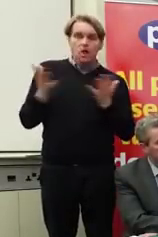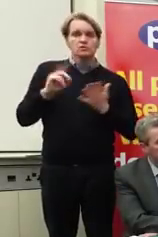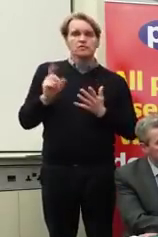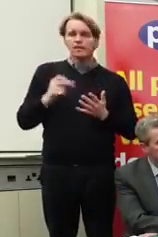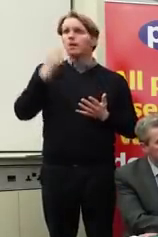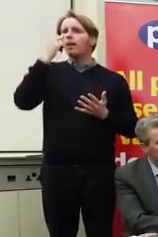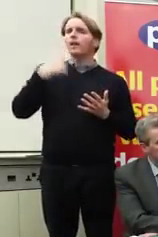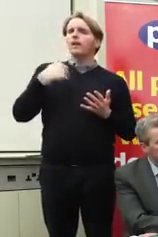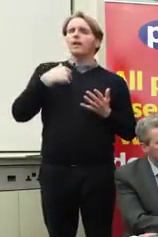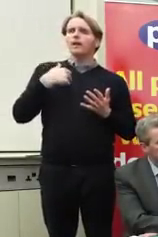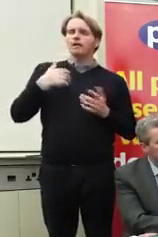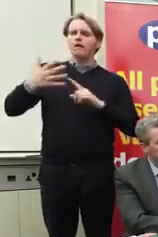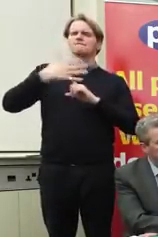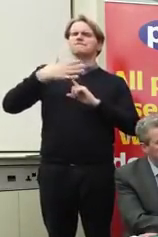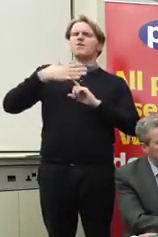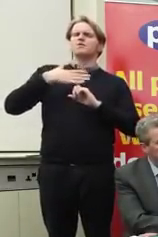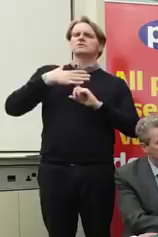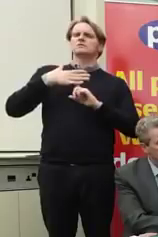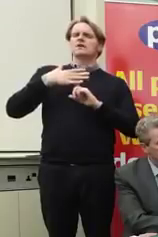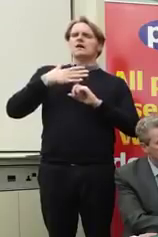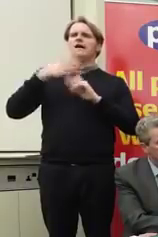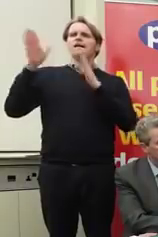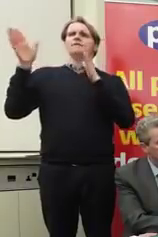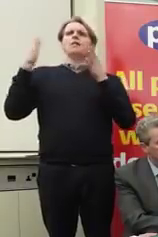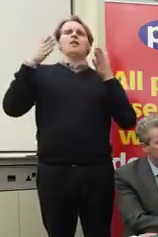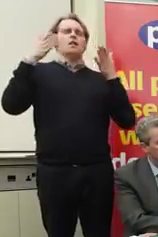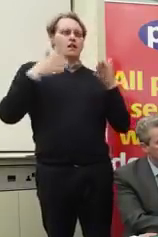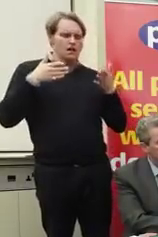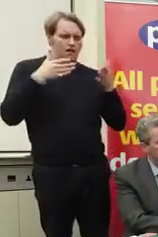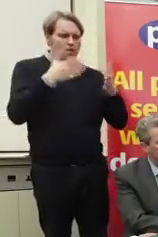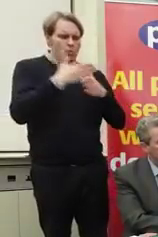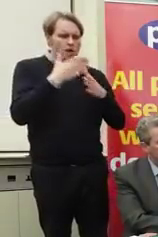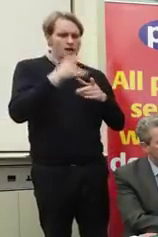forced into took going down that PFI route. What we've said very clearly is